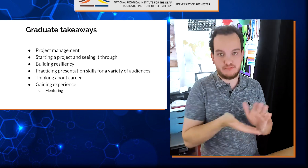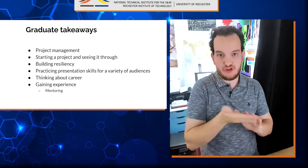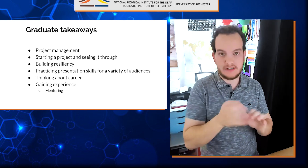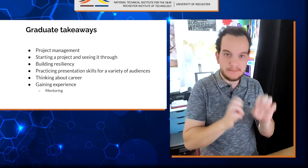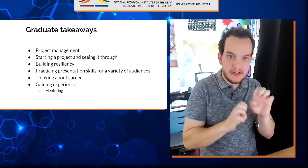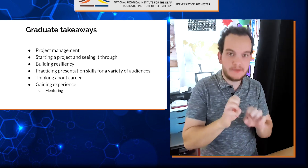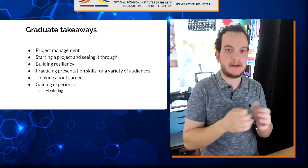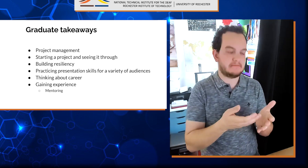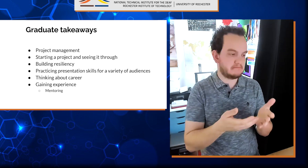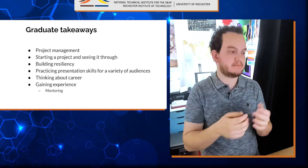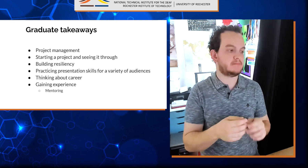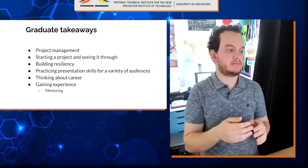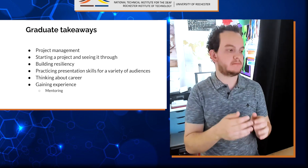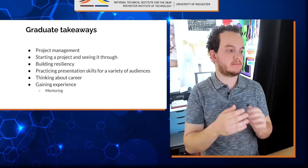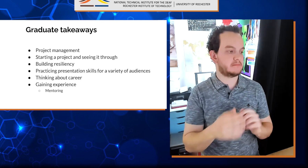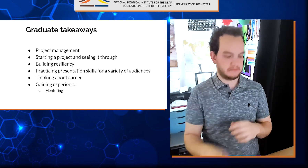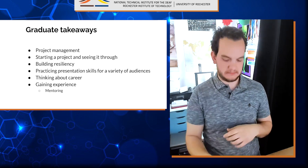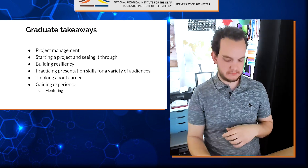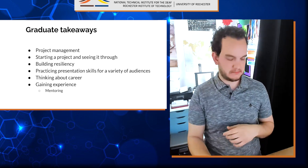and to help them run experiments.